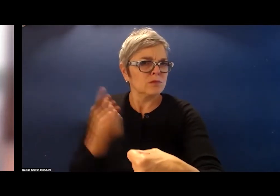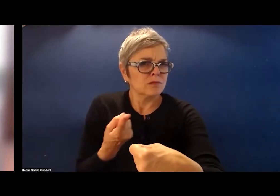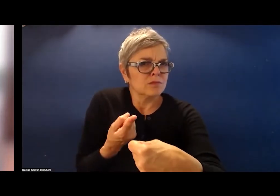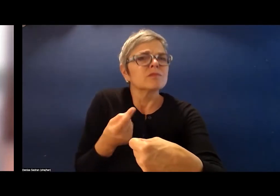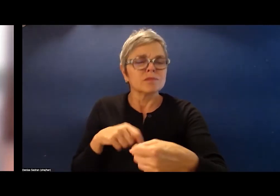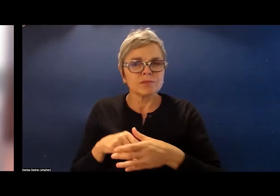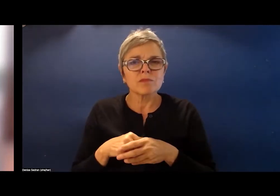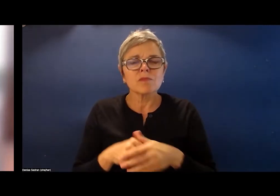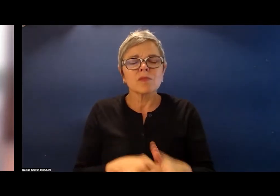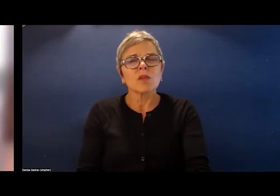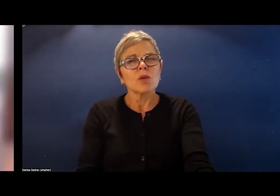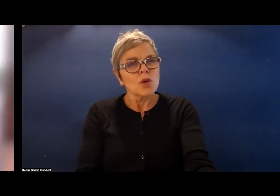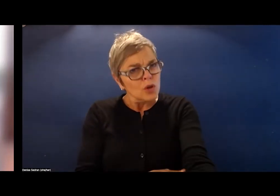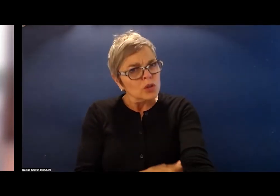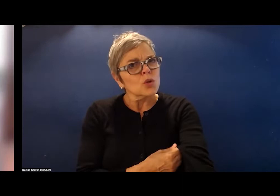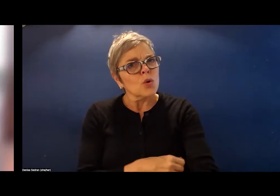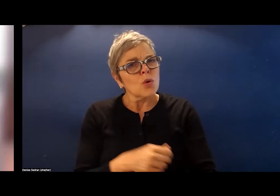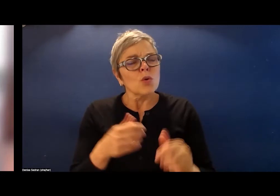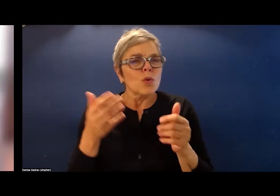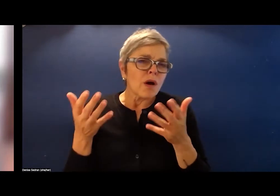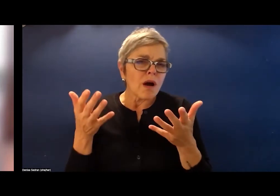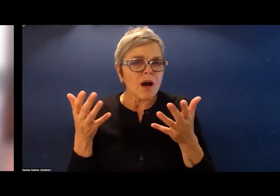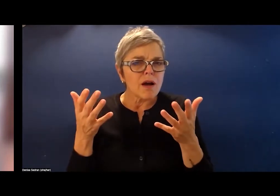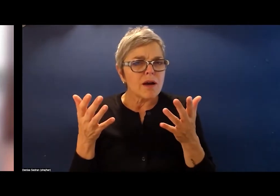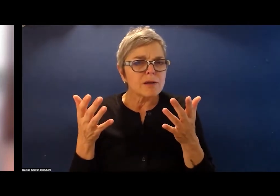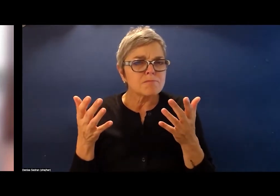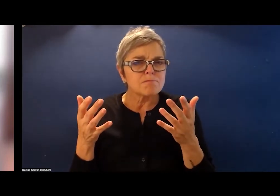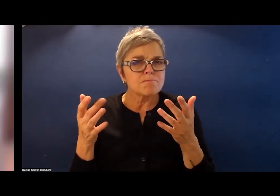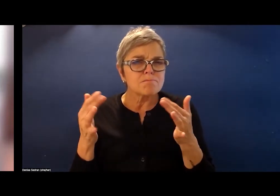So I had this sort of very kind of I don't know, maybe it was a little